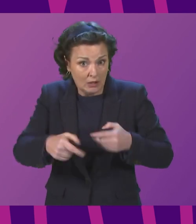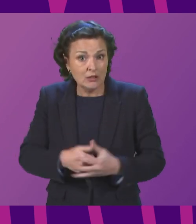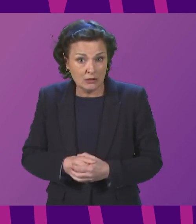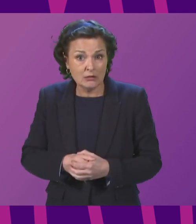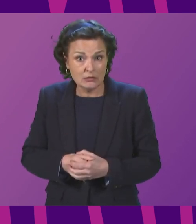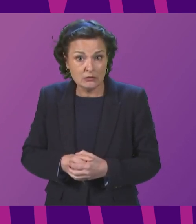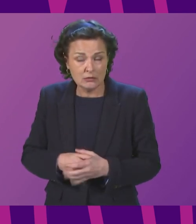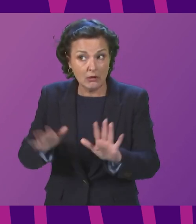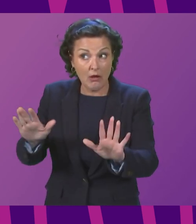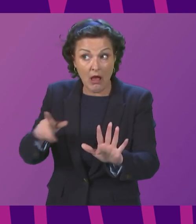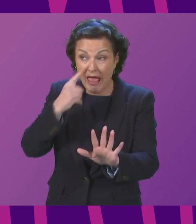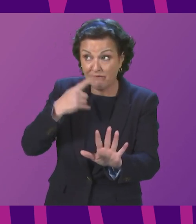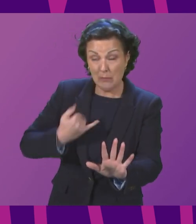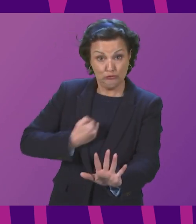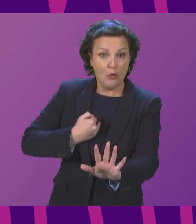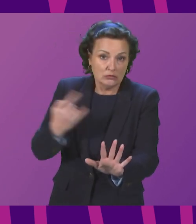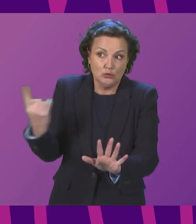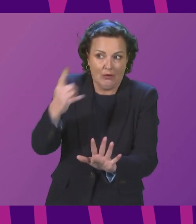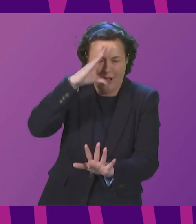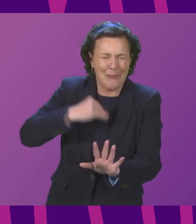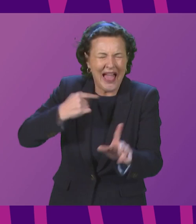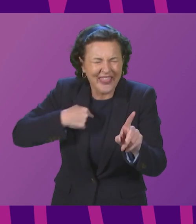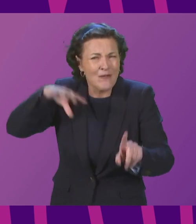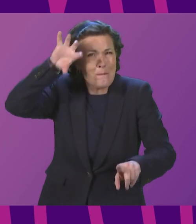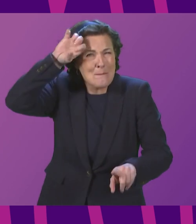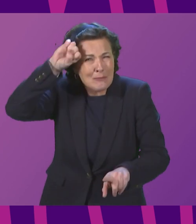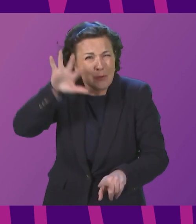I will be corrected if I get this figure wrong but, from memory, I think that about 14,000